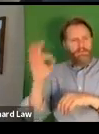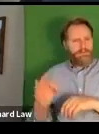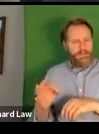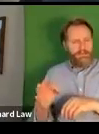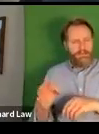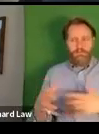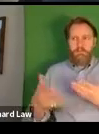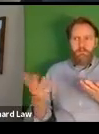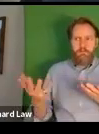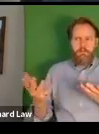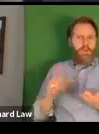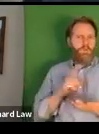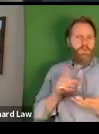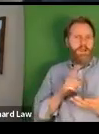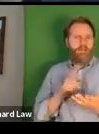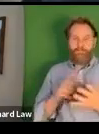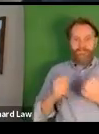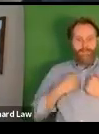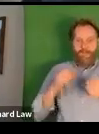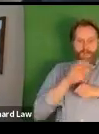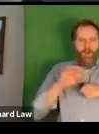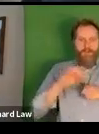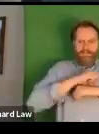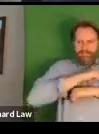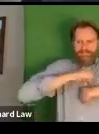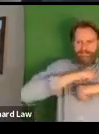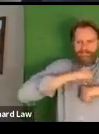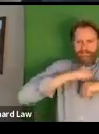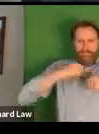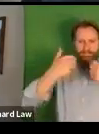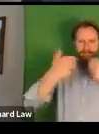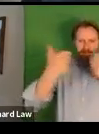social distance in our office when 30 percent of staff have been at work so